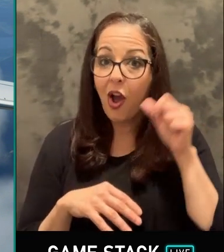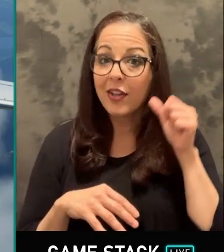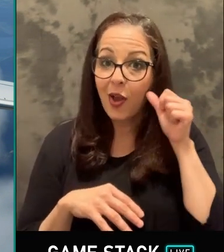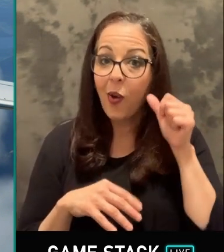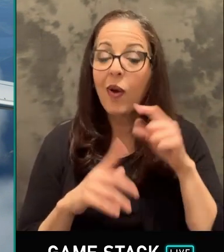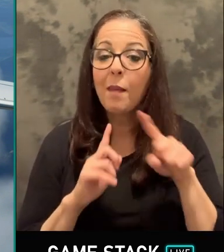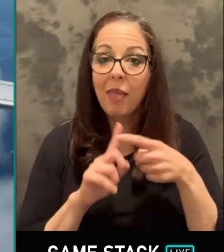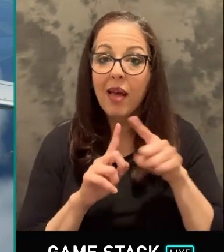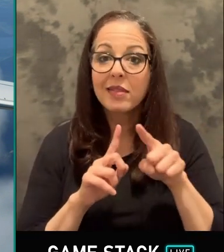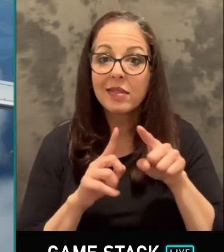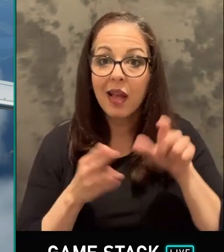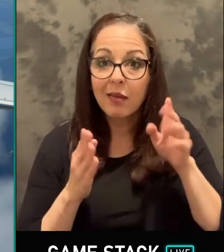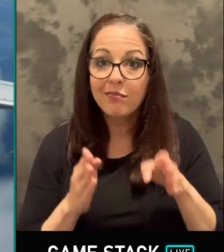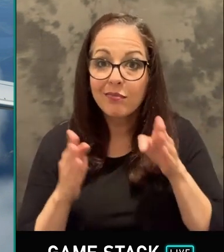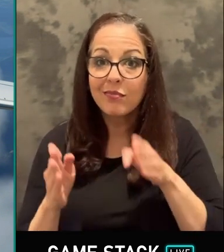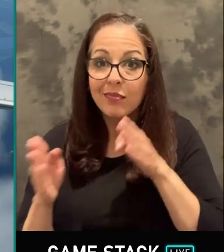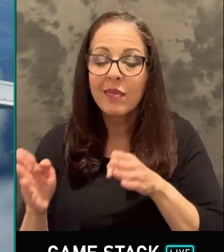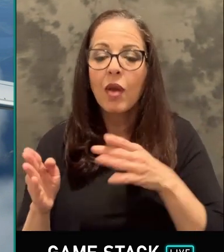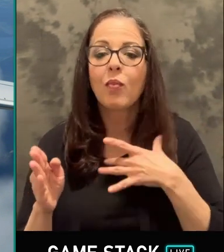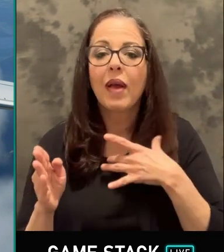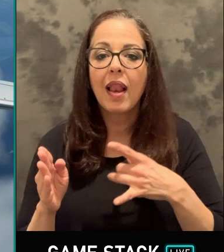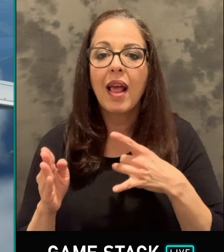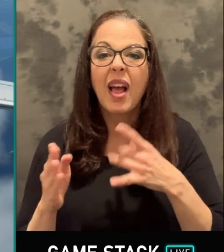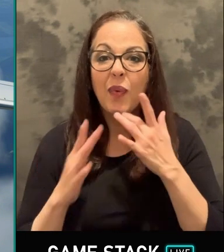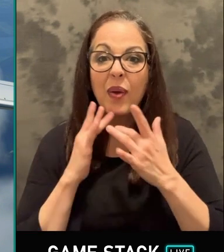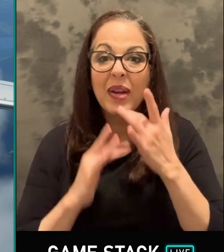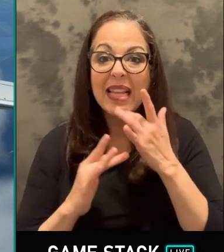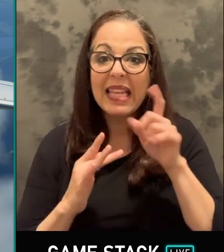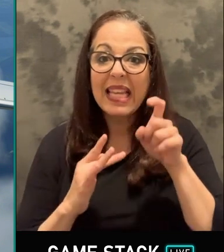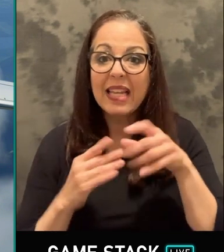so, we were lacking flexibility and the voice prosody who